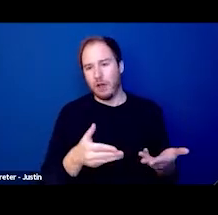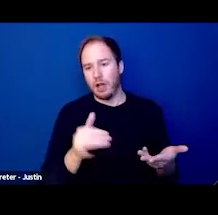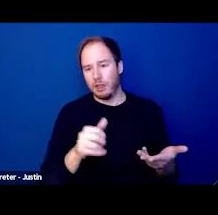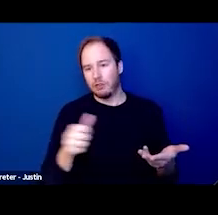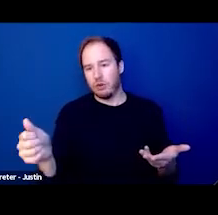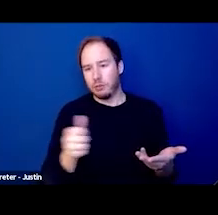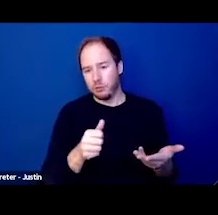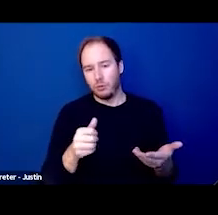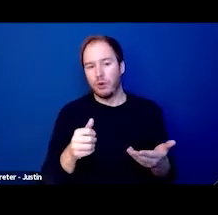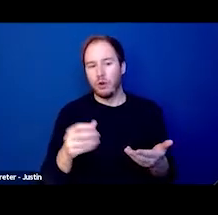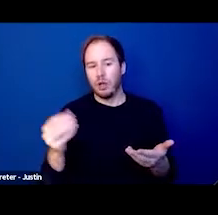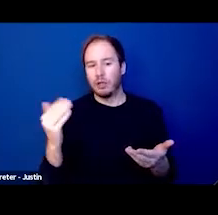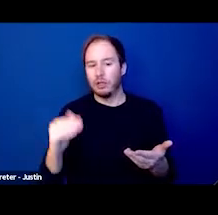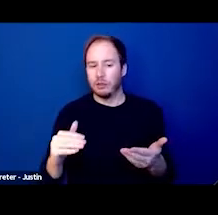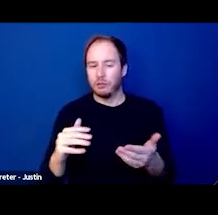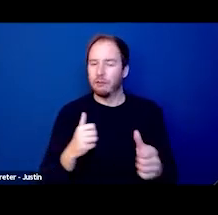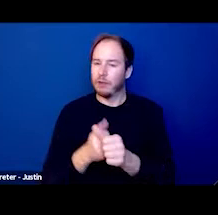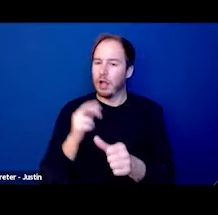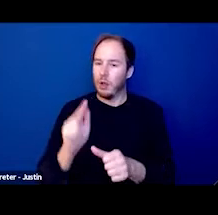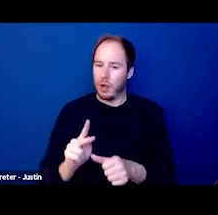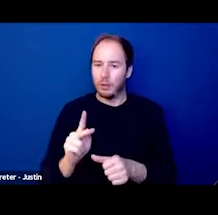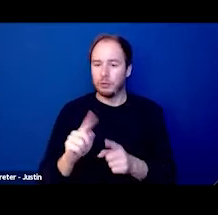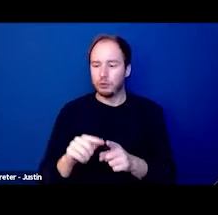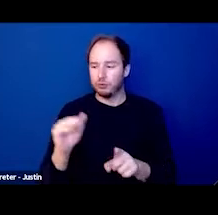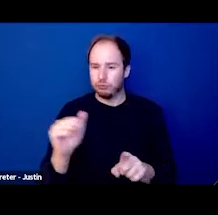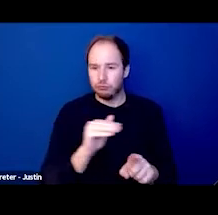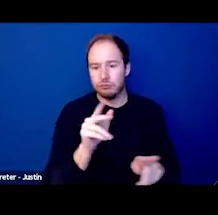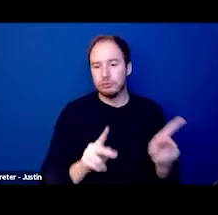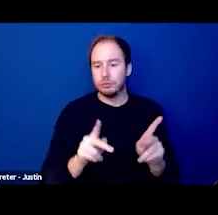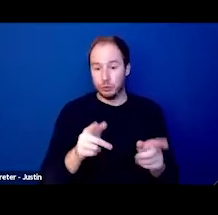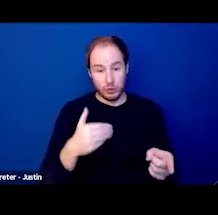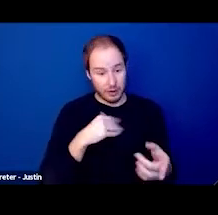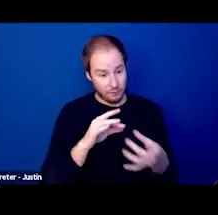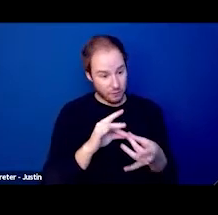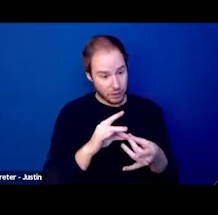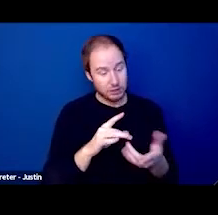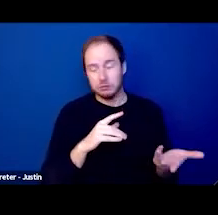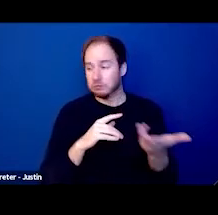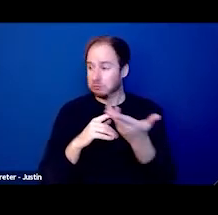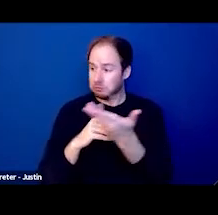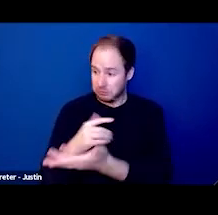And then finally, just following up with people that you have relationships with once they're housed to make sure that they have continued connections